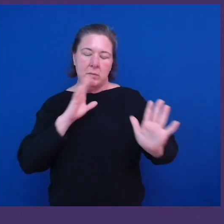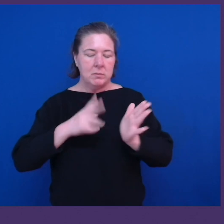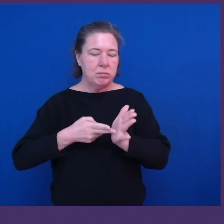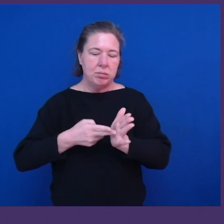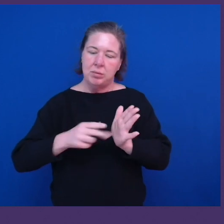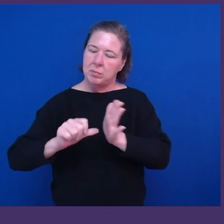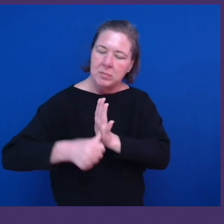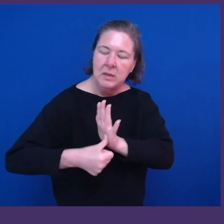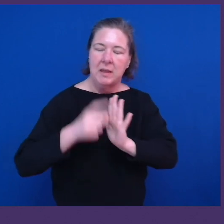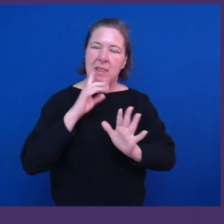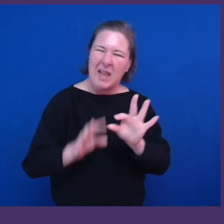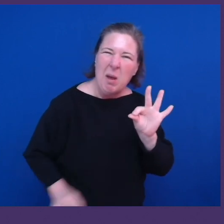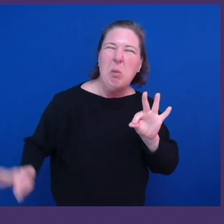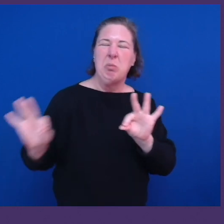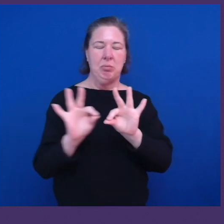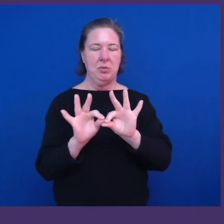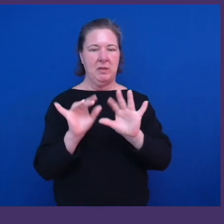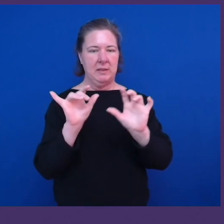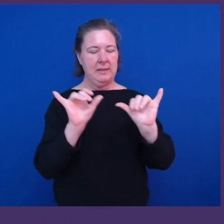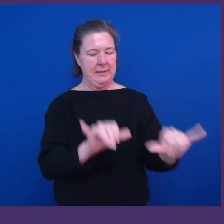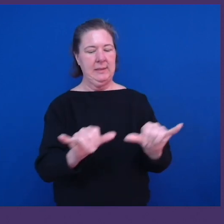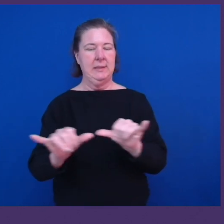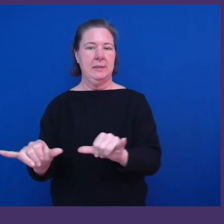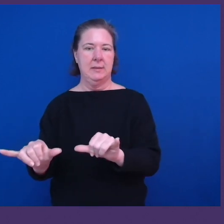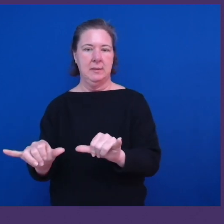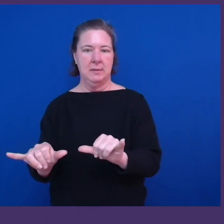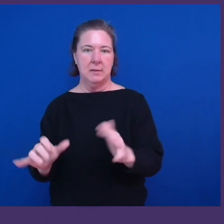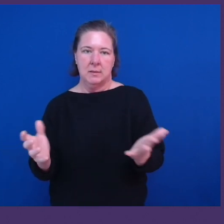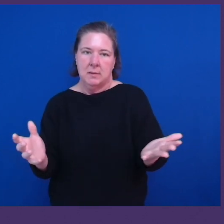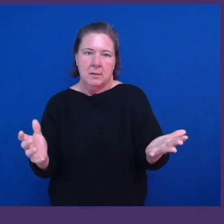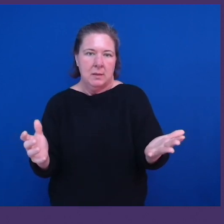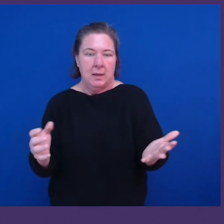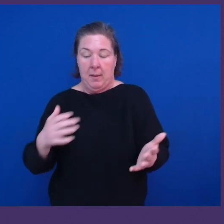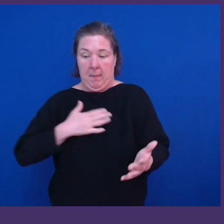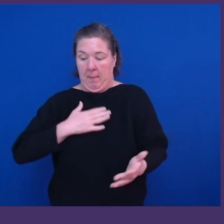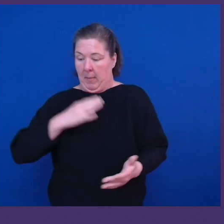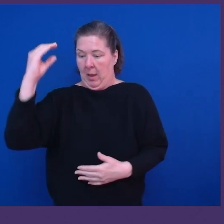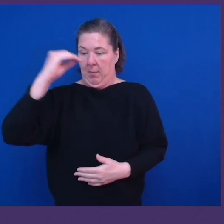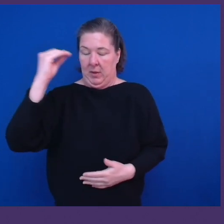that consistency is, and that is, in my opinion, why regulation